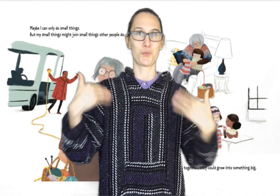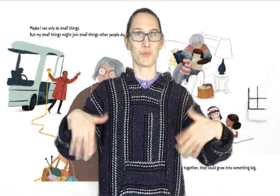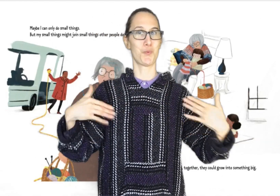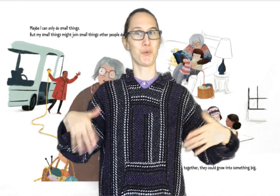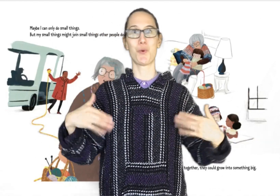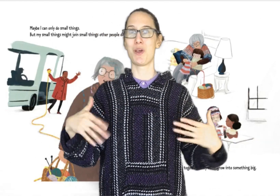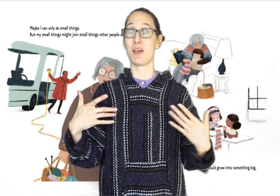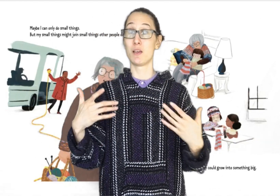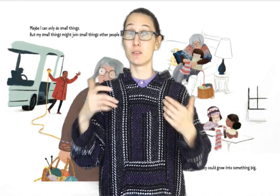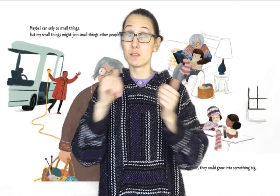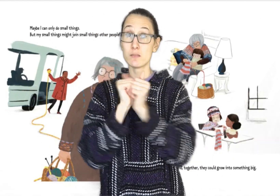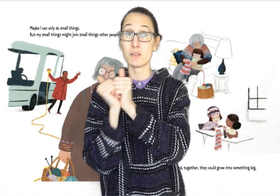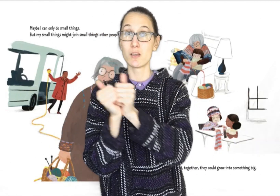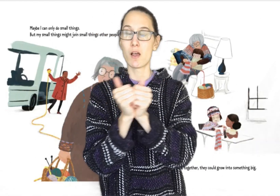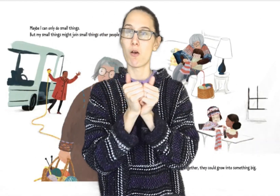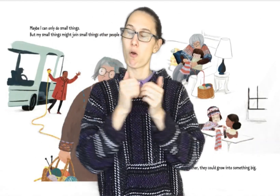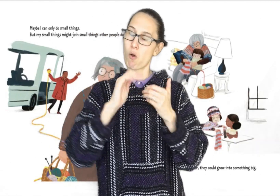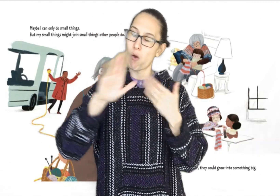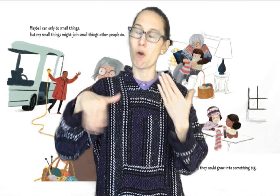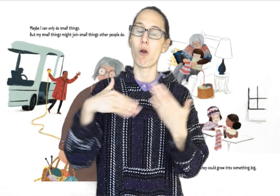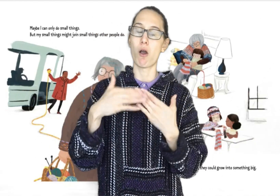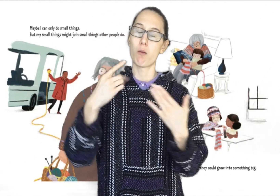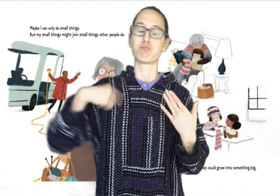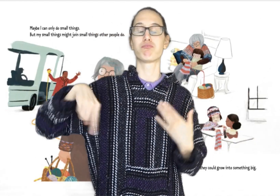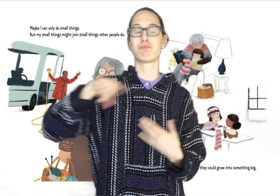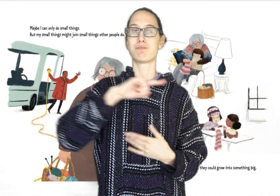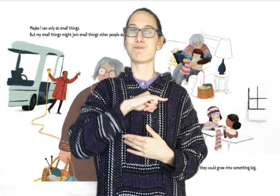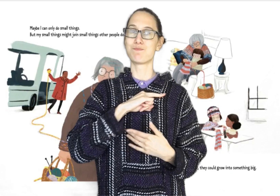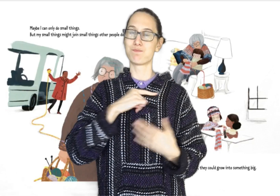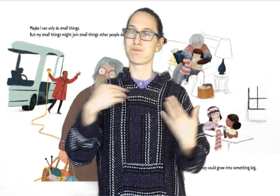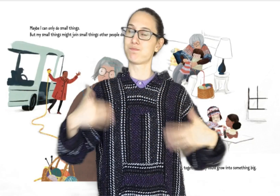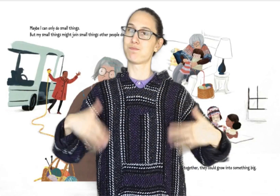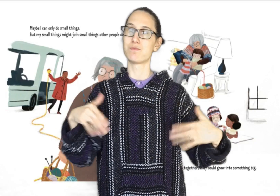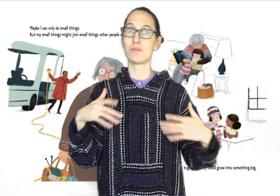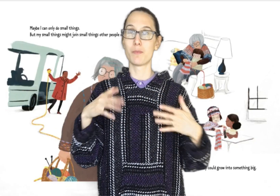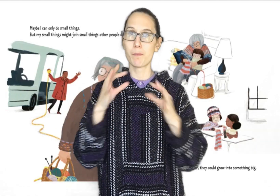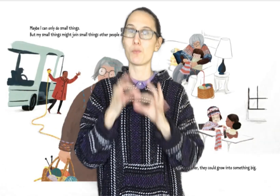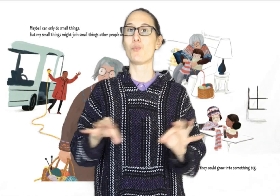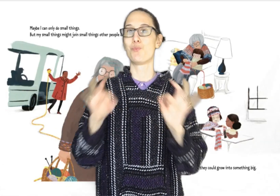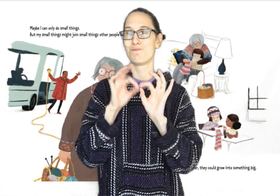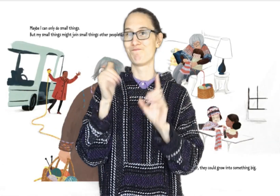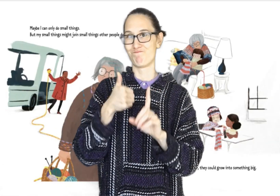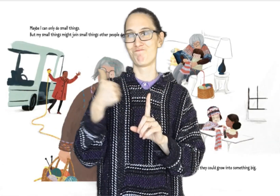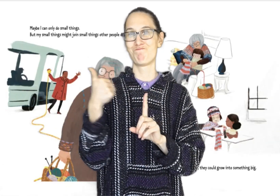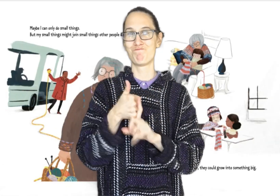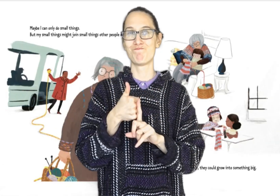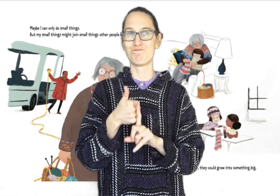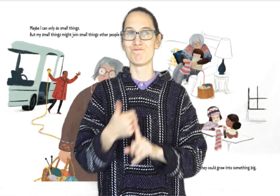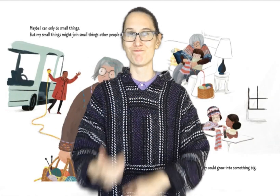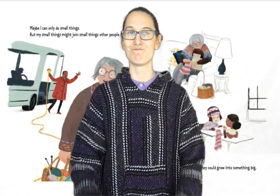And, together, they could grow into something big